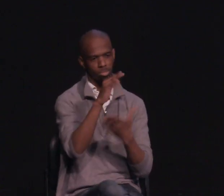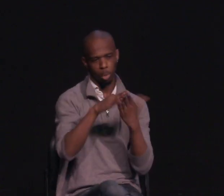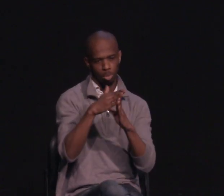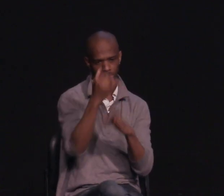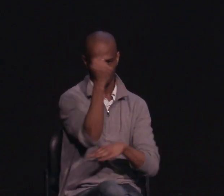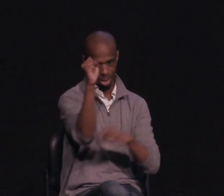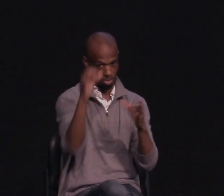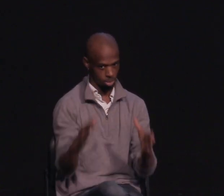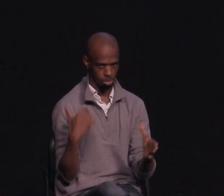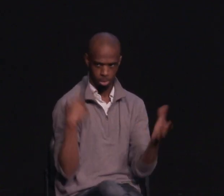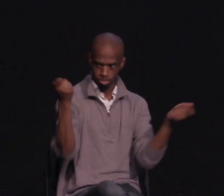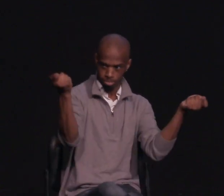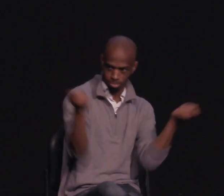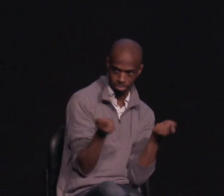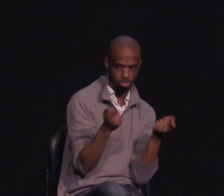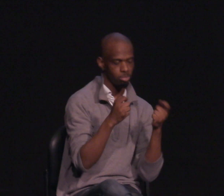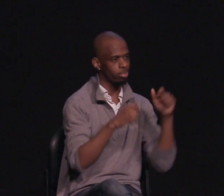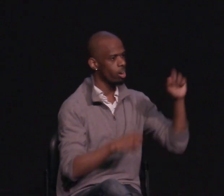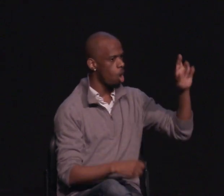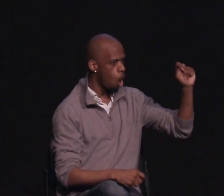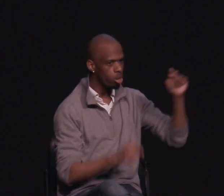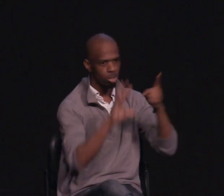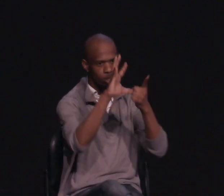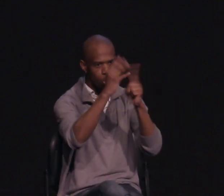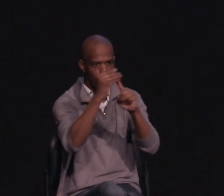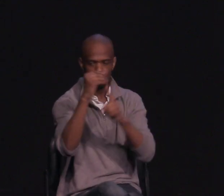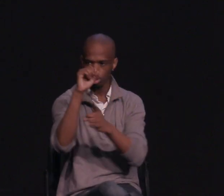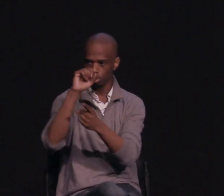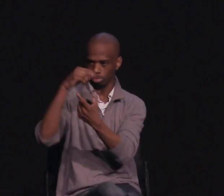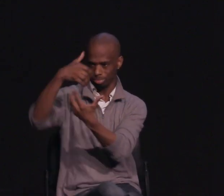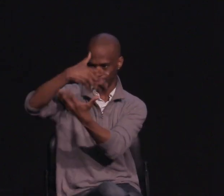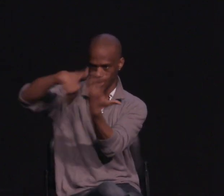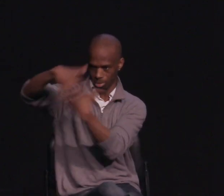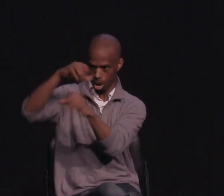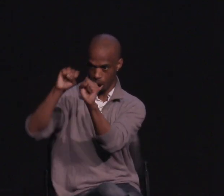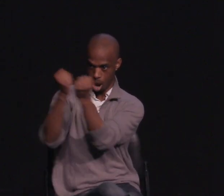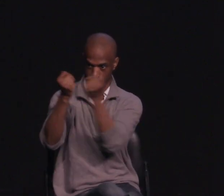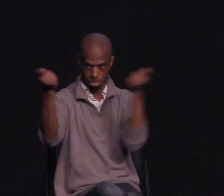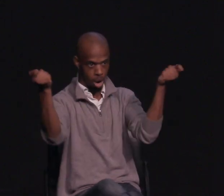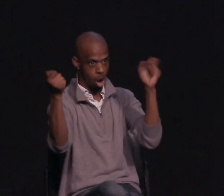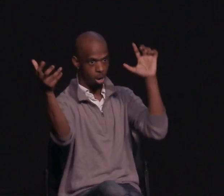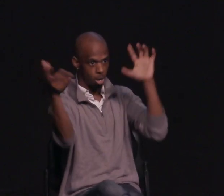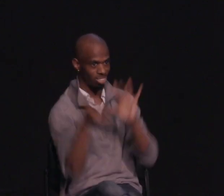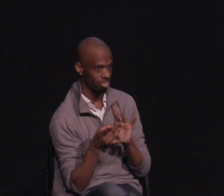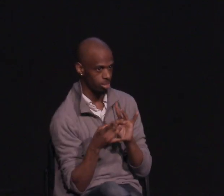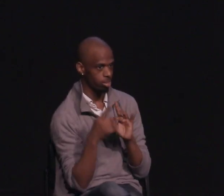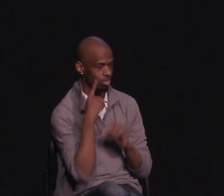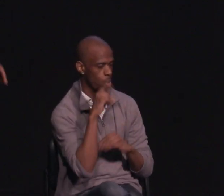culture, and social impact for more than 2 decades. Before I talk about my own work, I wanna talk about two major